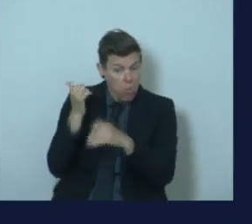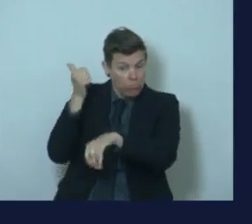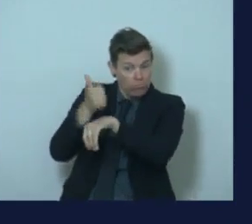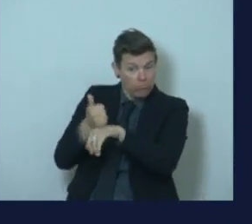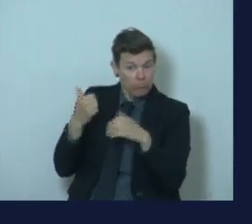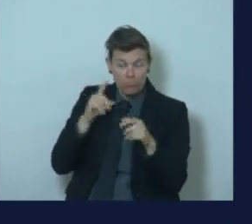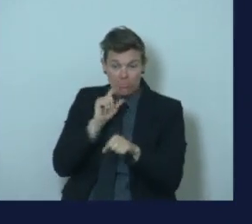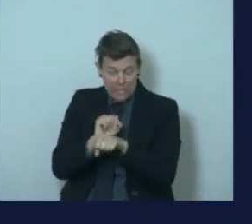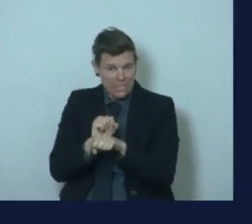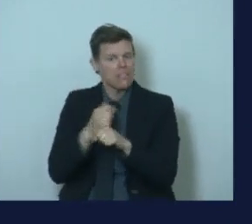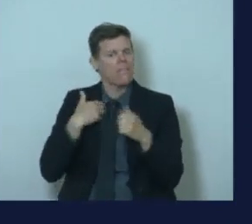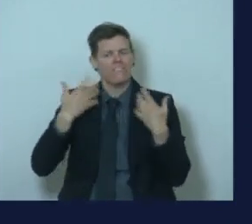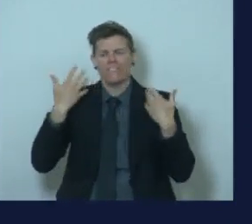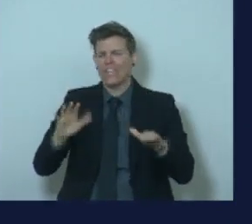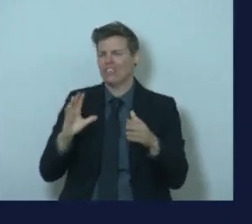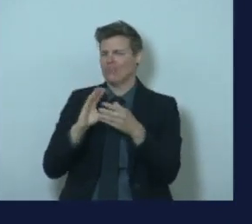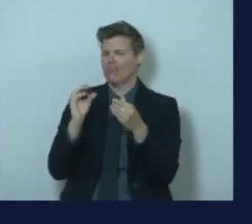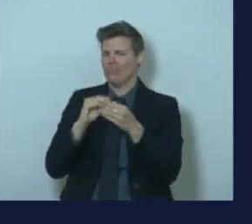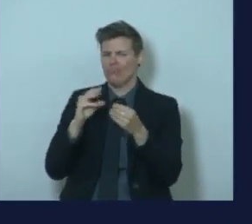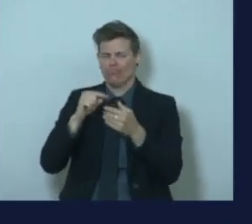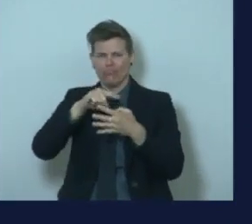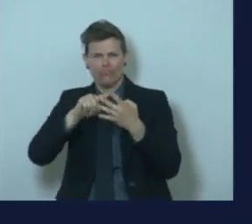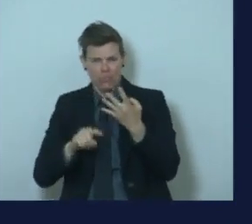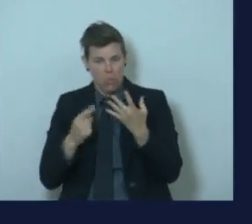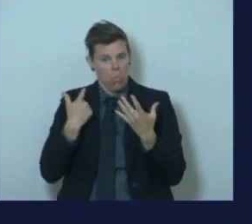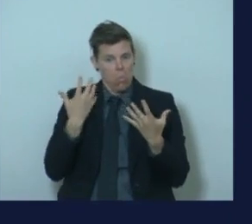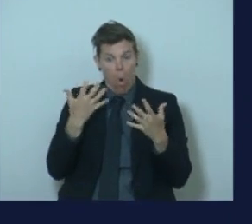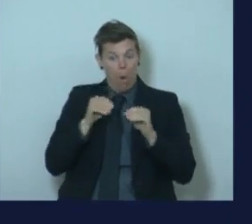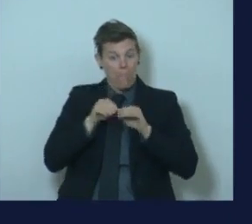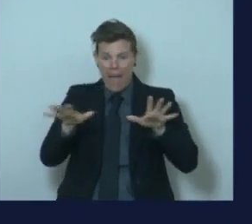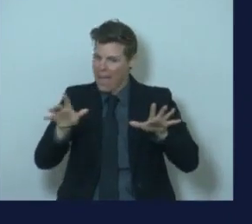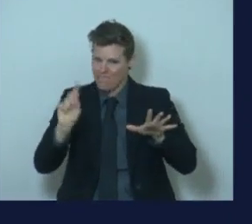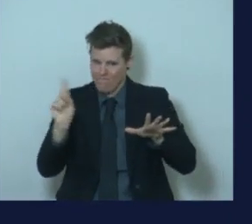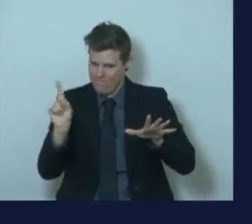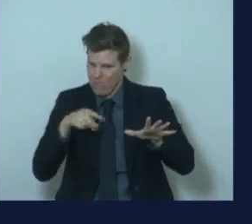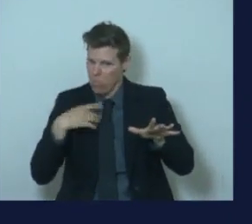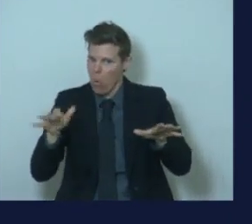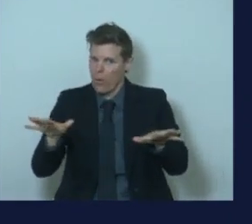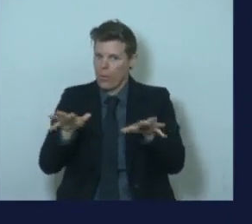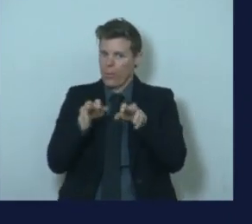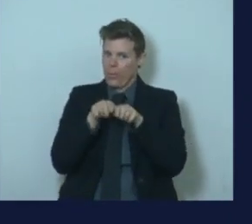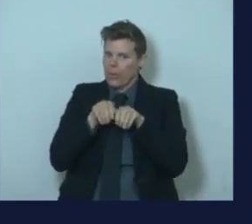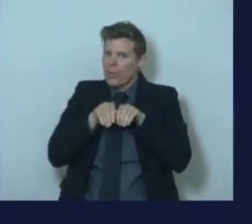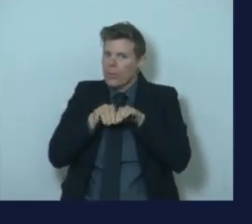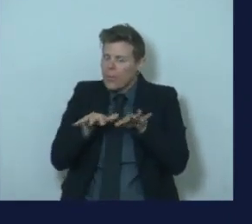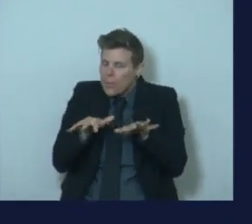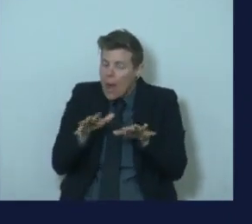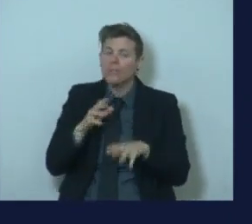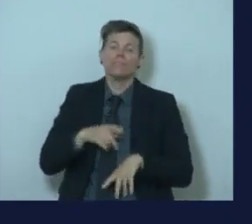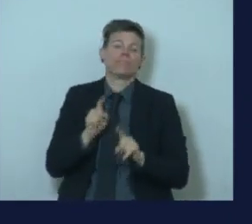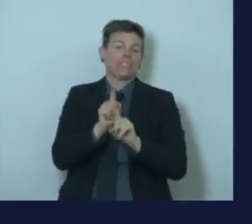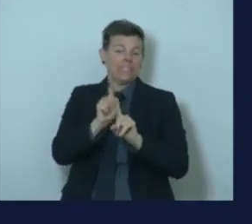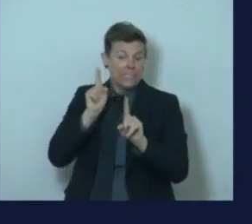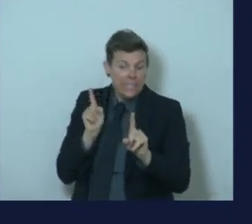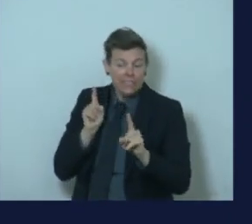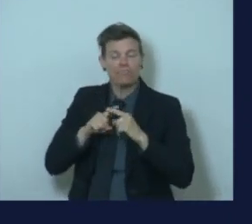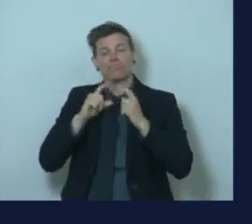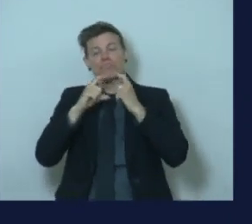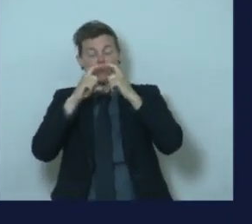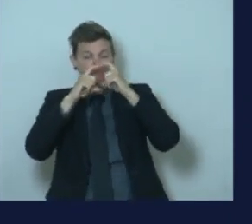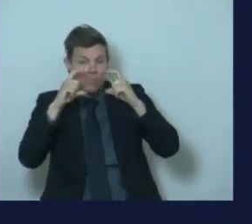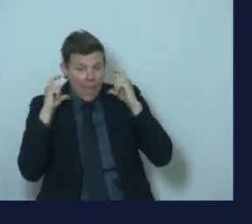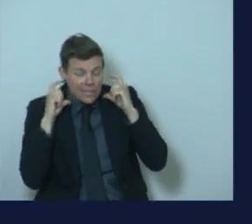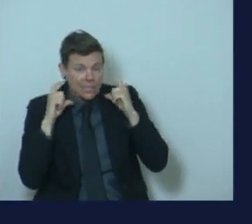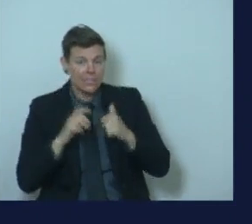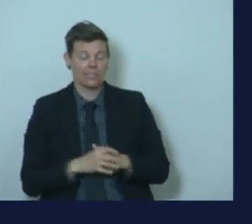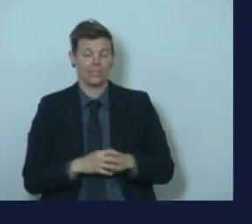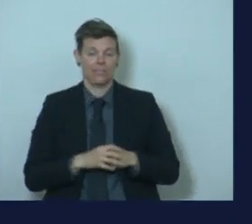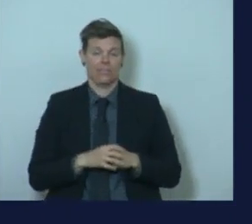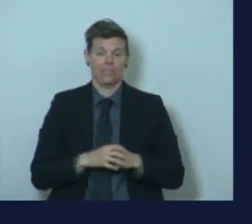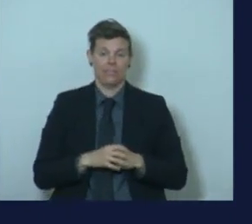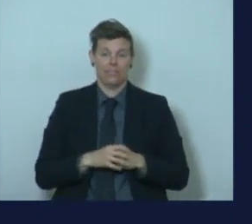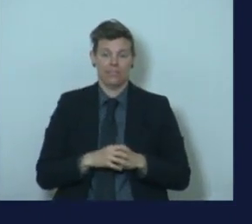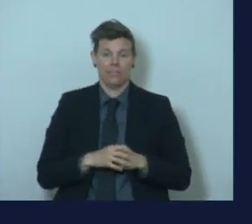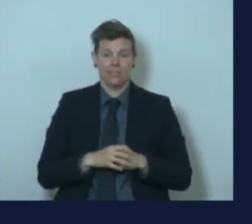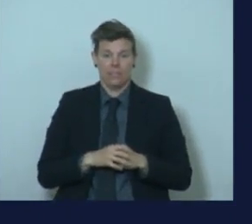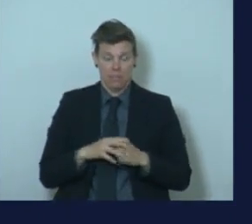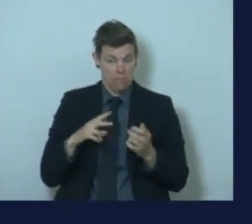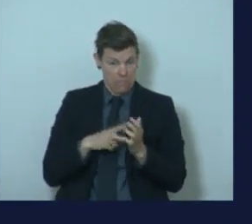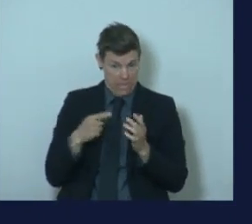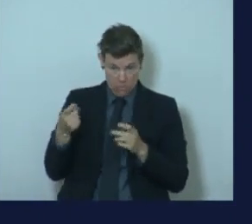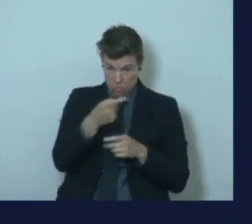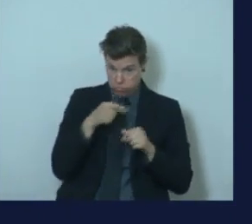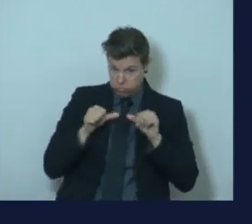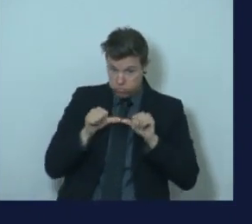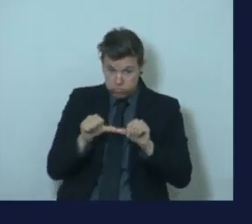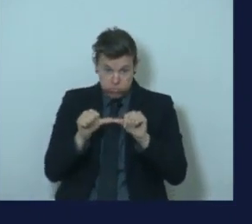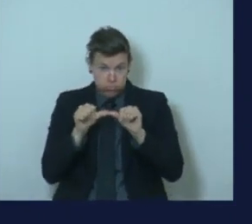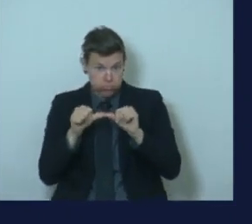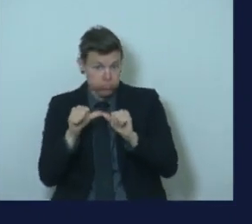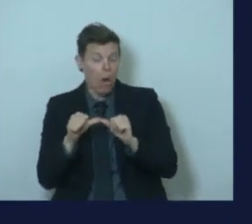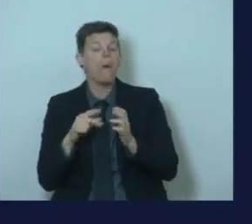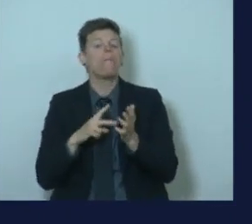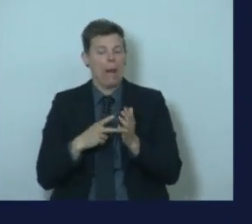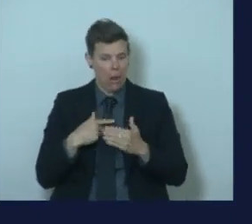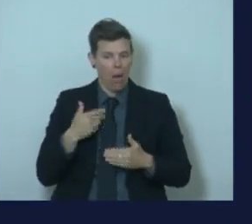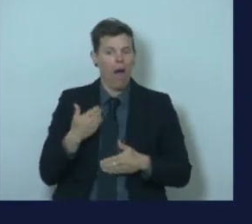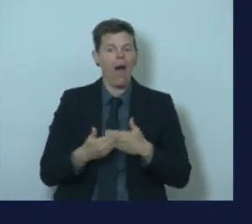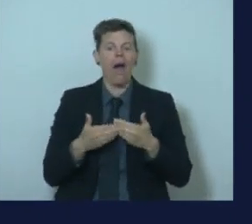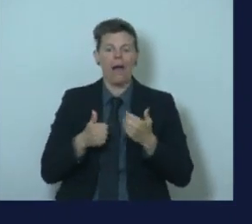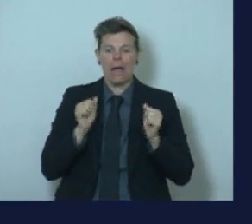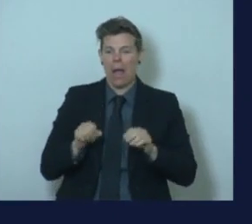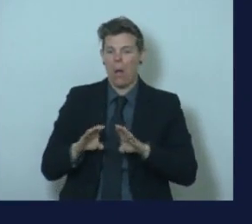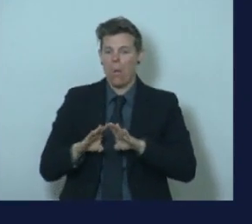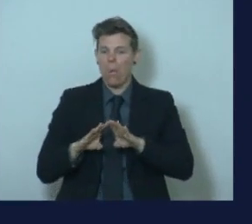DUST WE KEEP THE -- WE KEEP SOCIALLY DISTANT, WHERE FACE COVERINGS, WE CAN STAY ON TRACK, GIVE OURSELVES A BREAK AND SUPPORT OUR LOCAL ECONOMY,